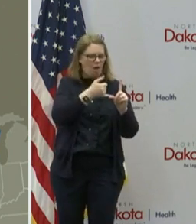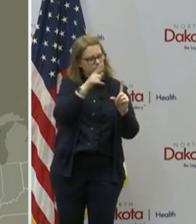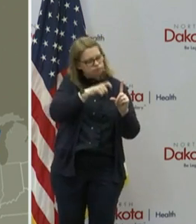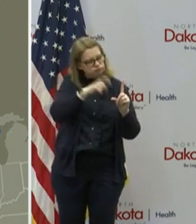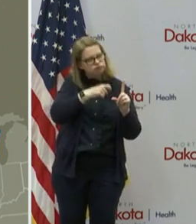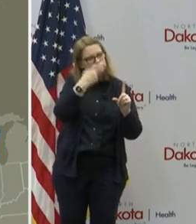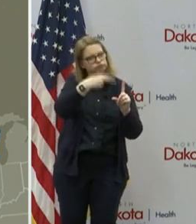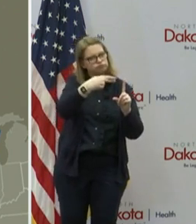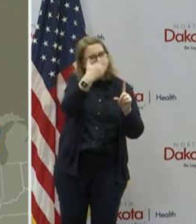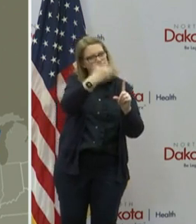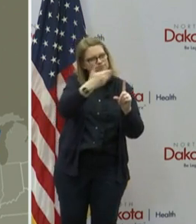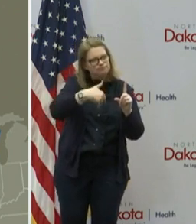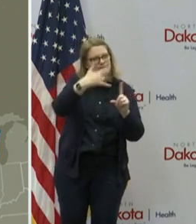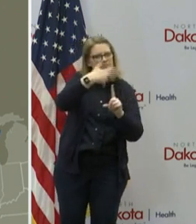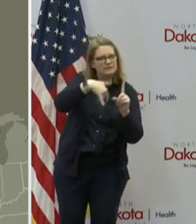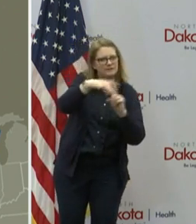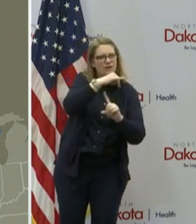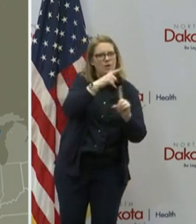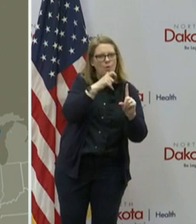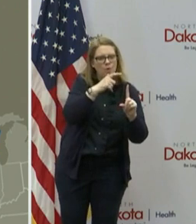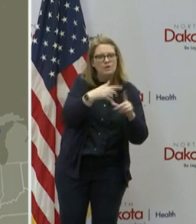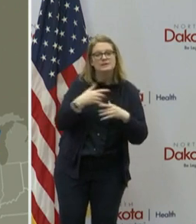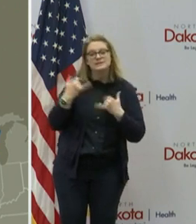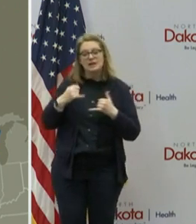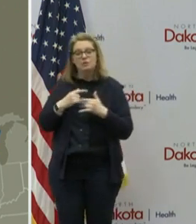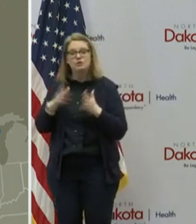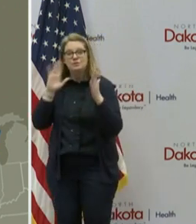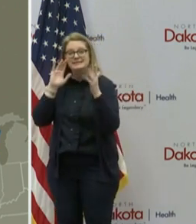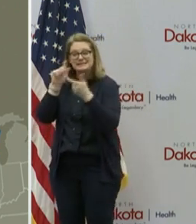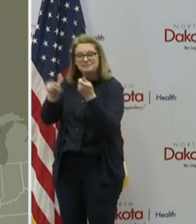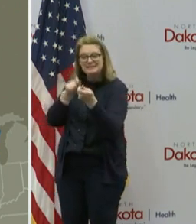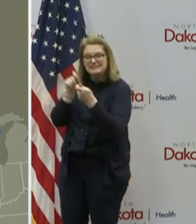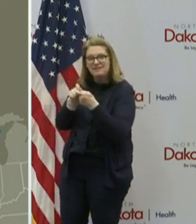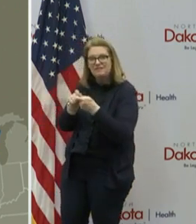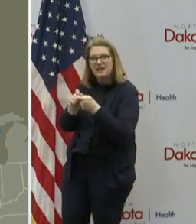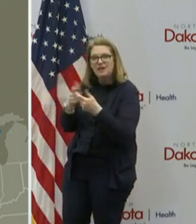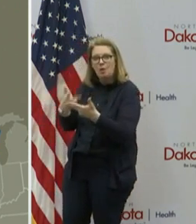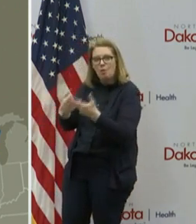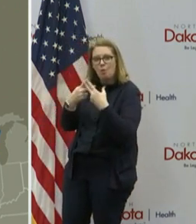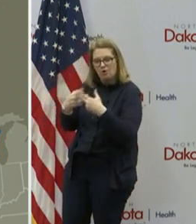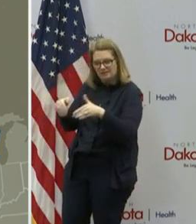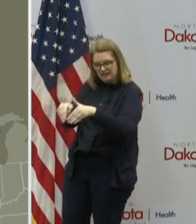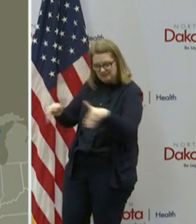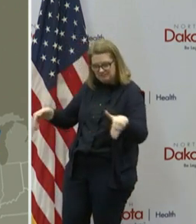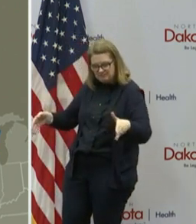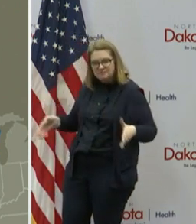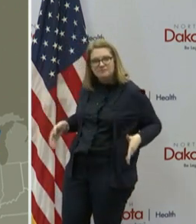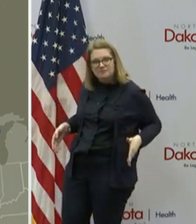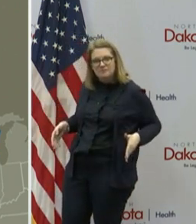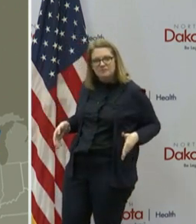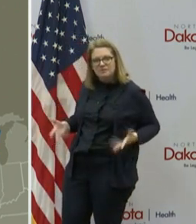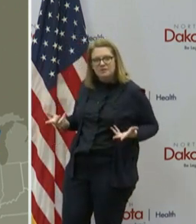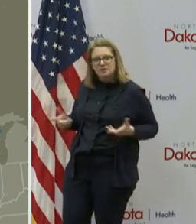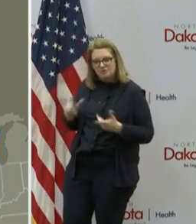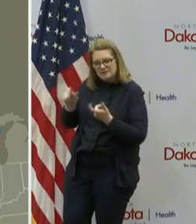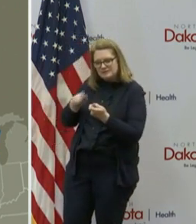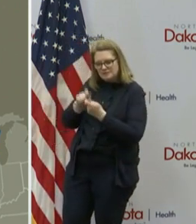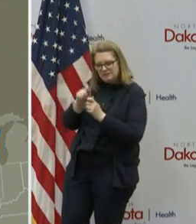COUNTRY AS FAR AS THE CONTACT TRACING CAPABILITY THAT WILL, AGAIN, HELP US CORRAL THIS VIRUS